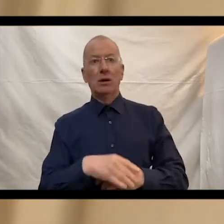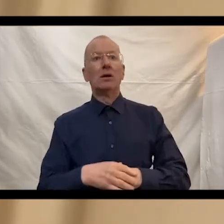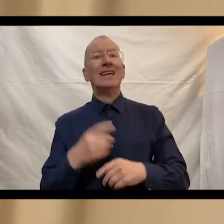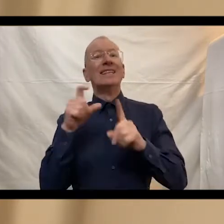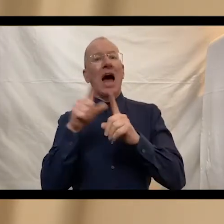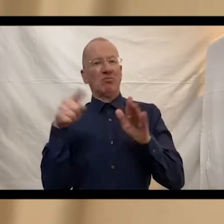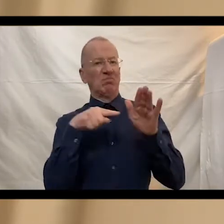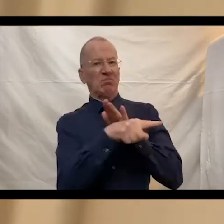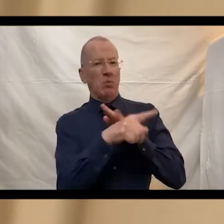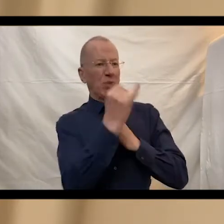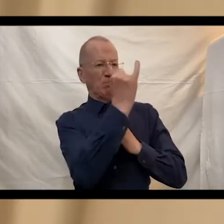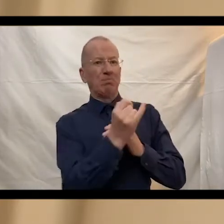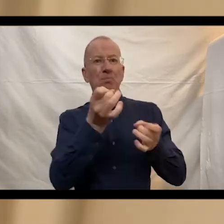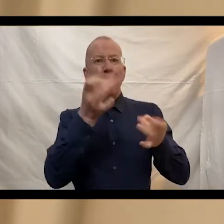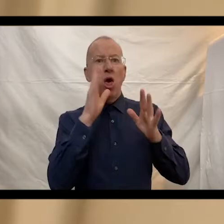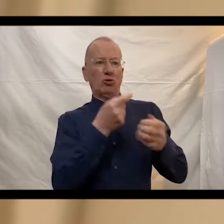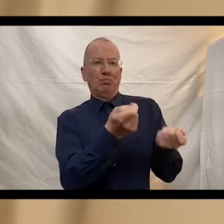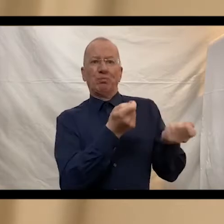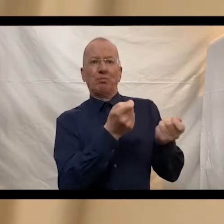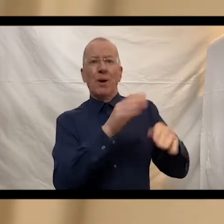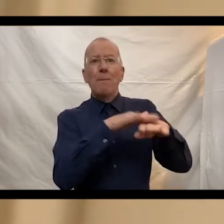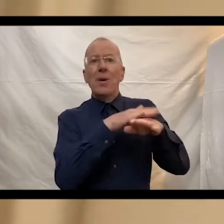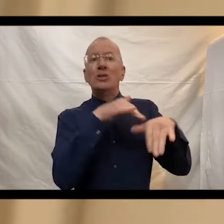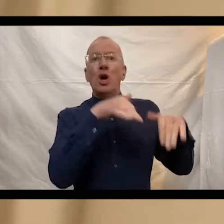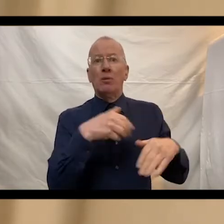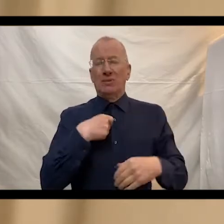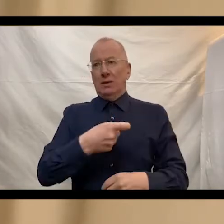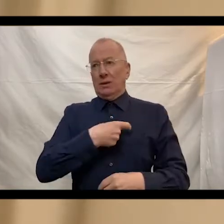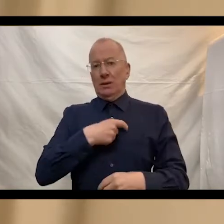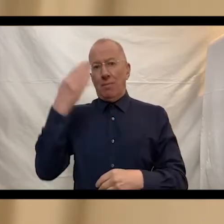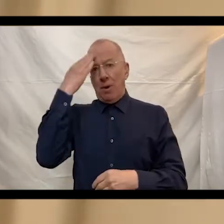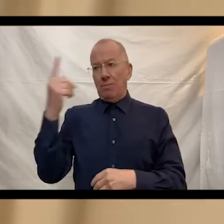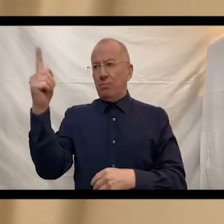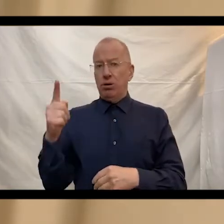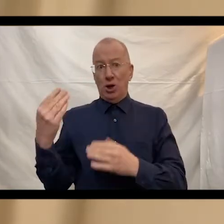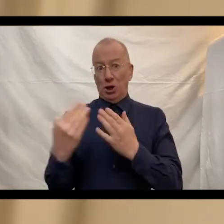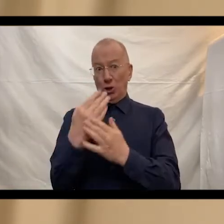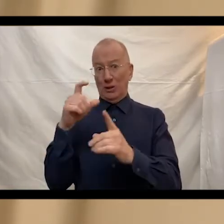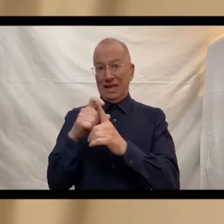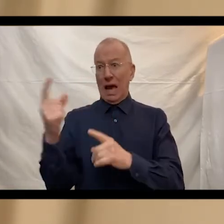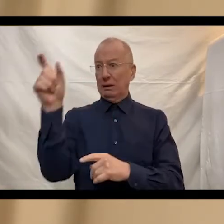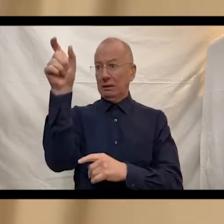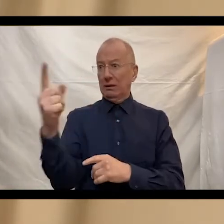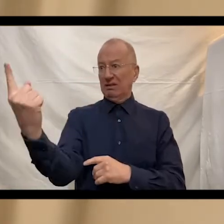Dad moved in with a skinny blonde who ran a pet shop and I lived in fear of Mum saying, "Come and meet your new dad,"